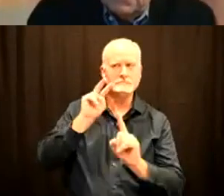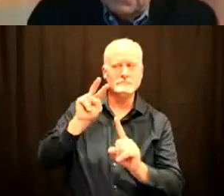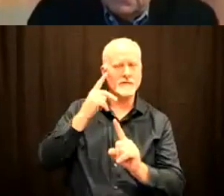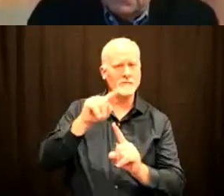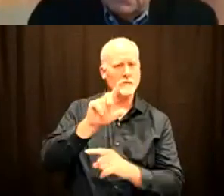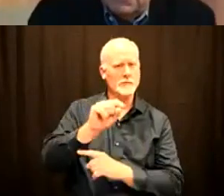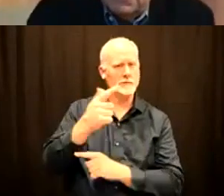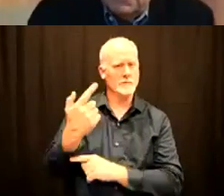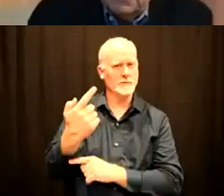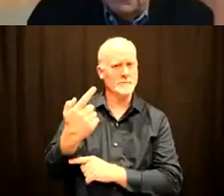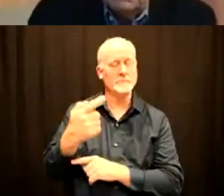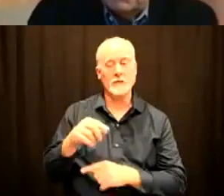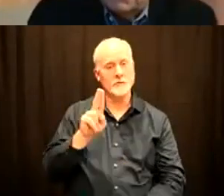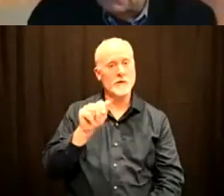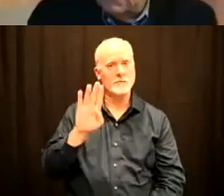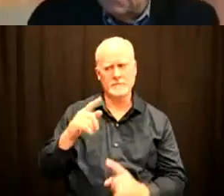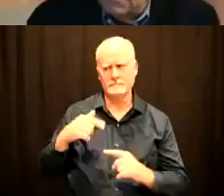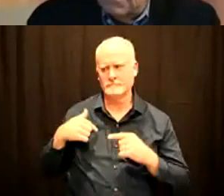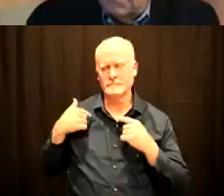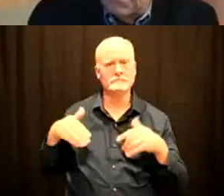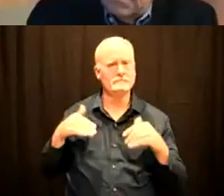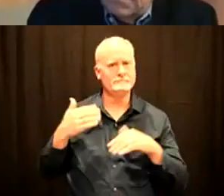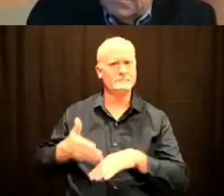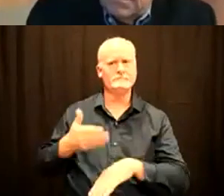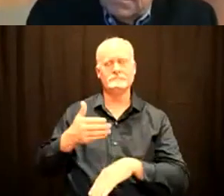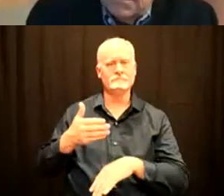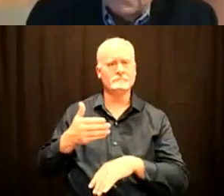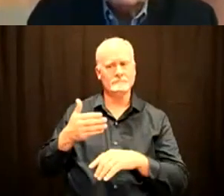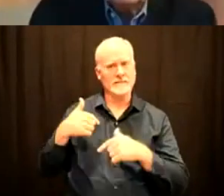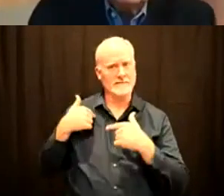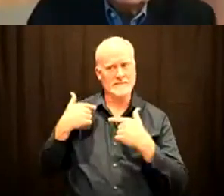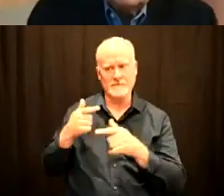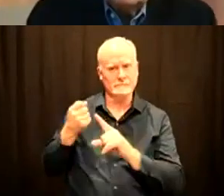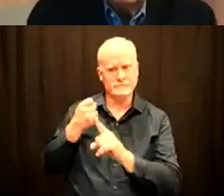uab has come a long way since the beginning of this pandemic we've